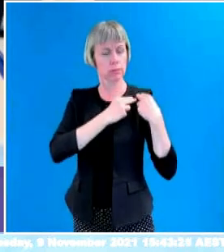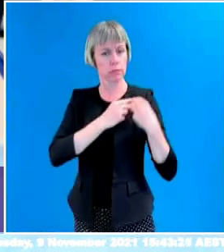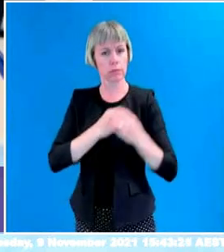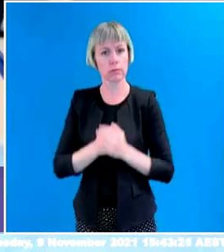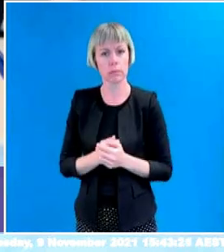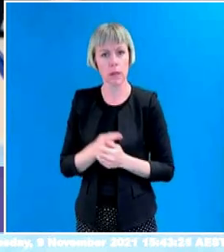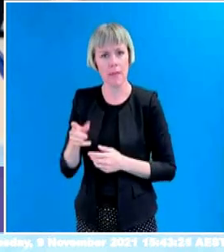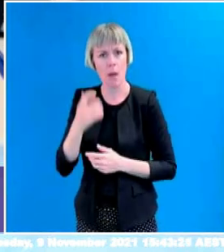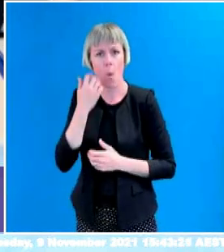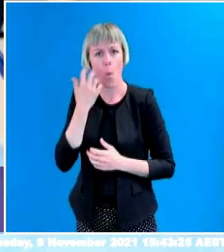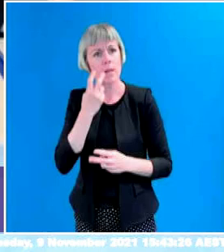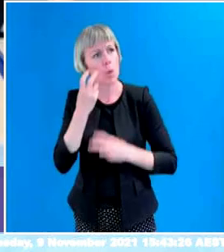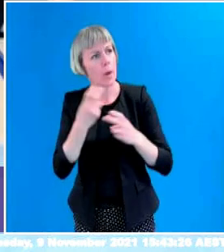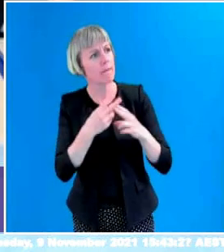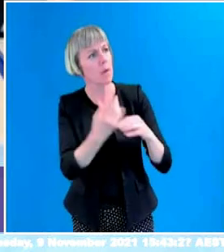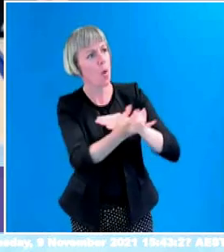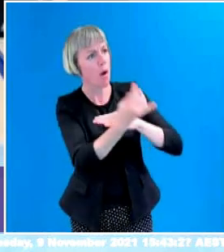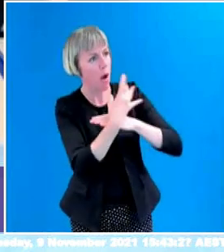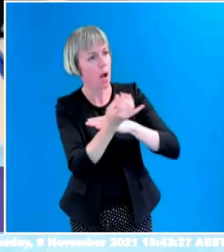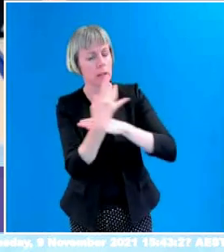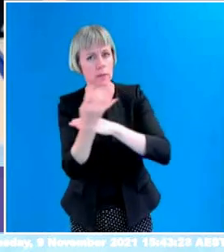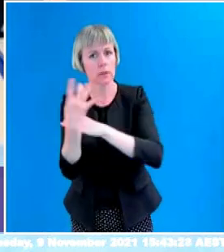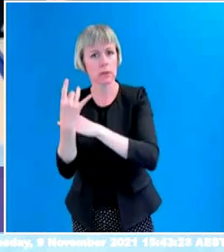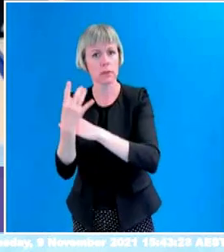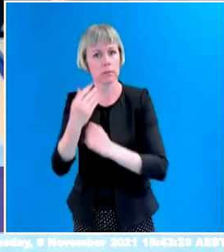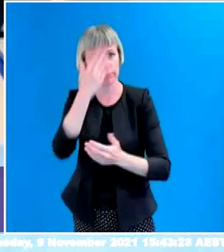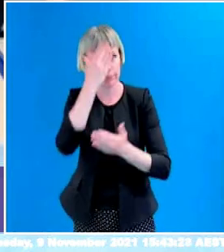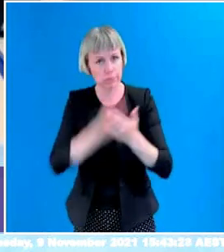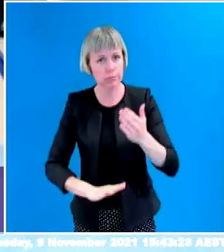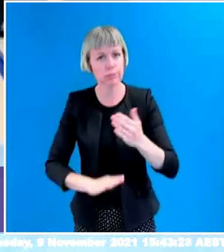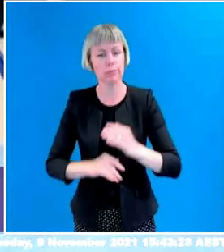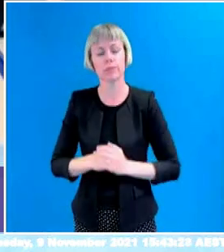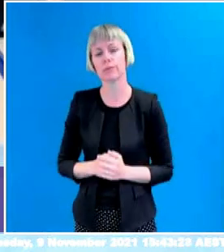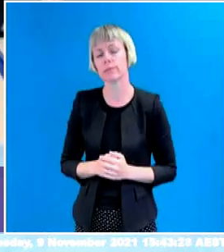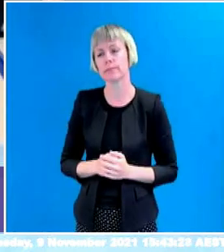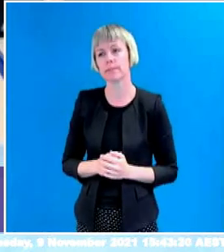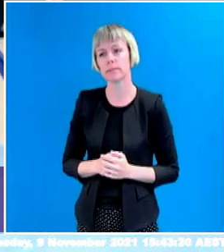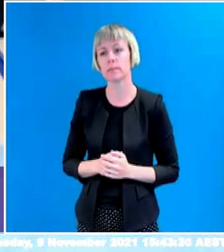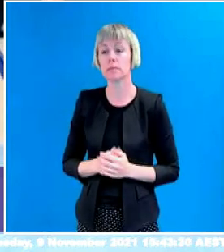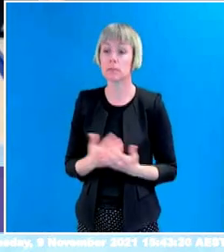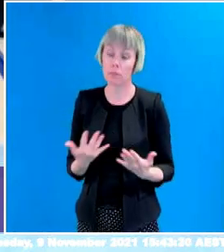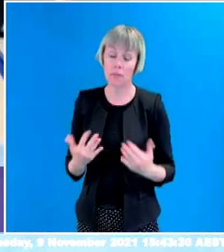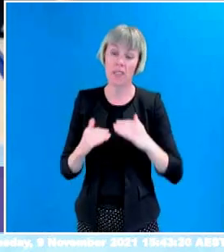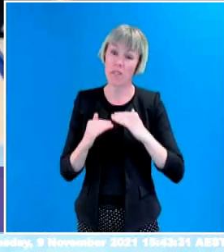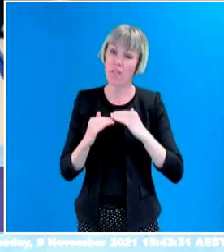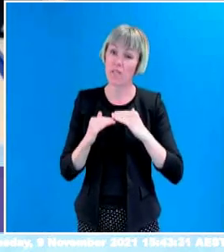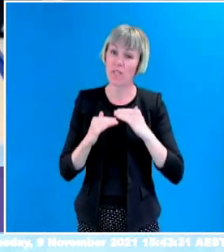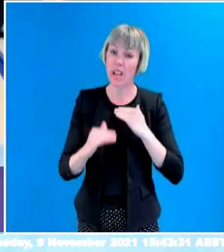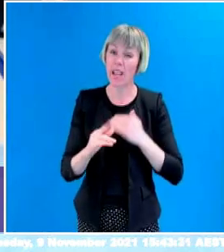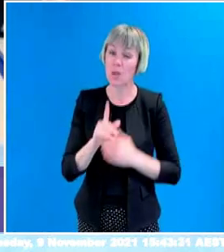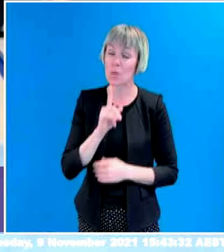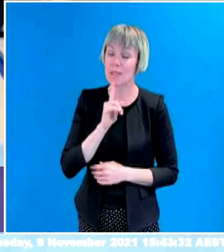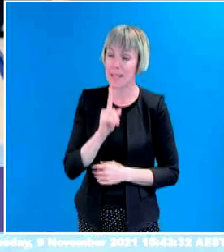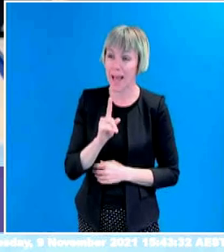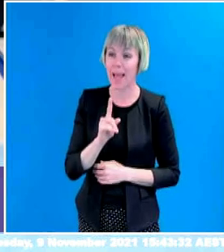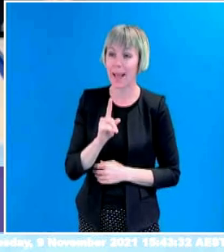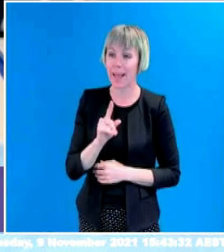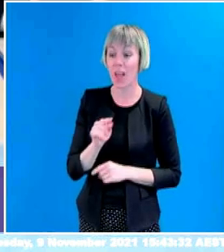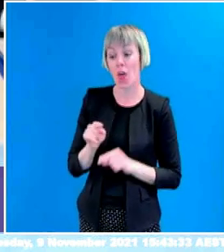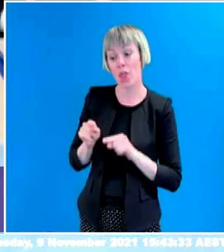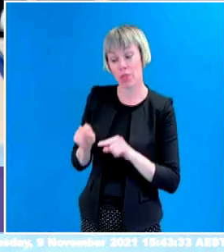I think it would also be fair to say that that process has been criticised at